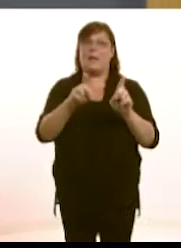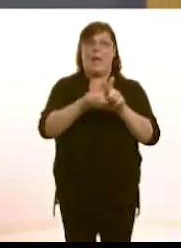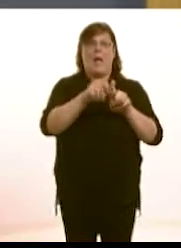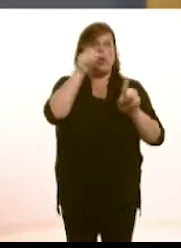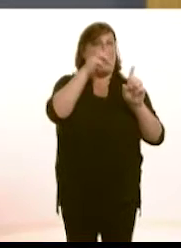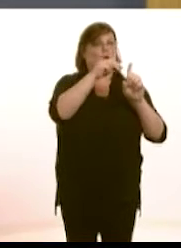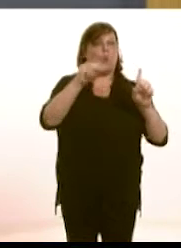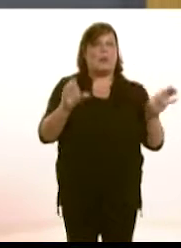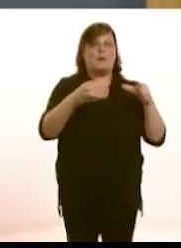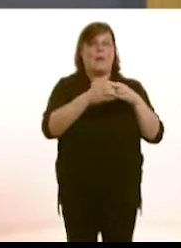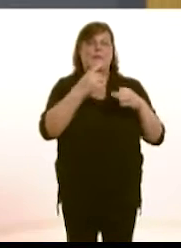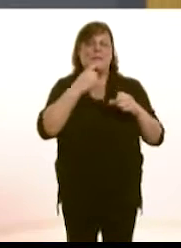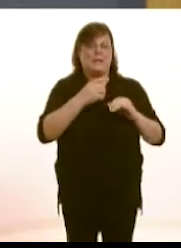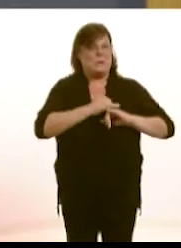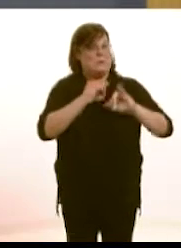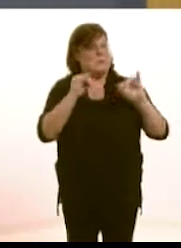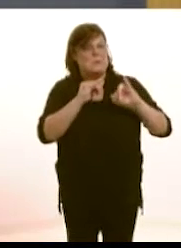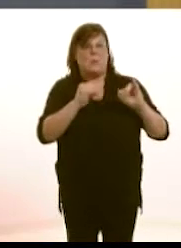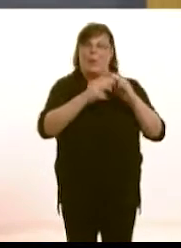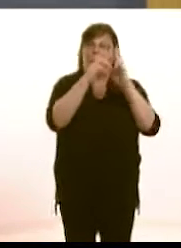Whether theyíll actually do anything about it is another matter.